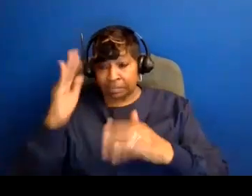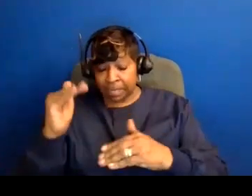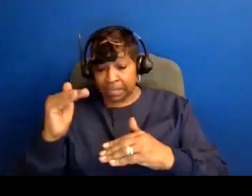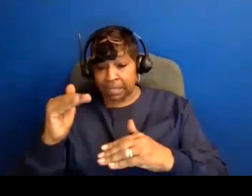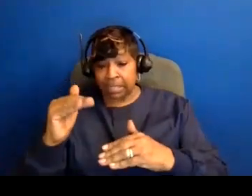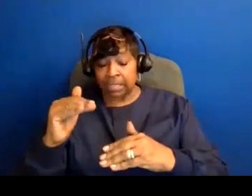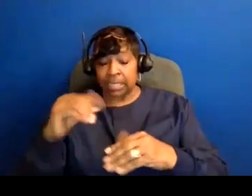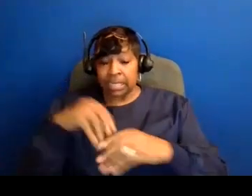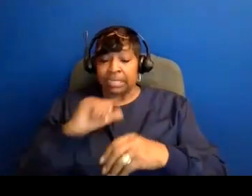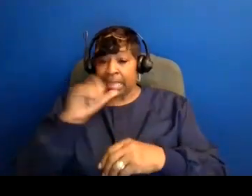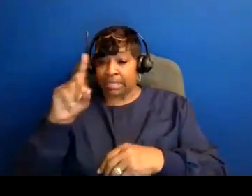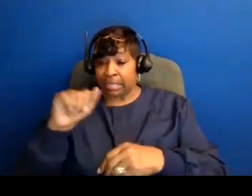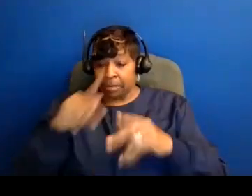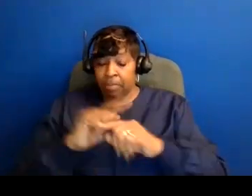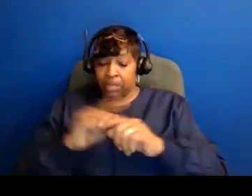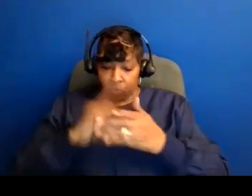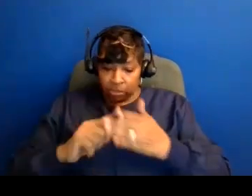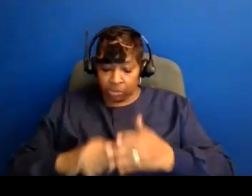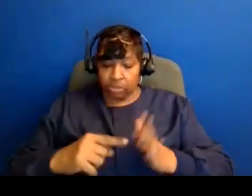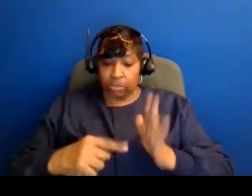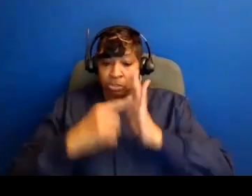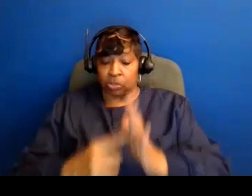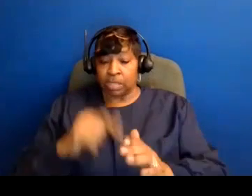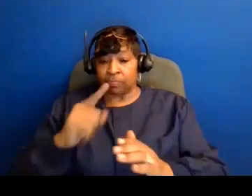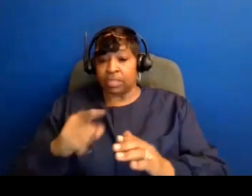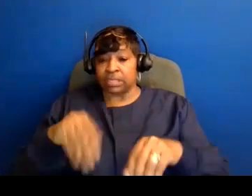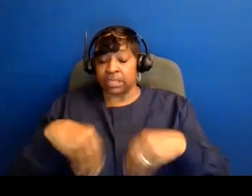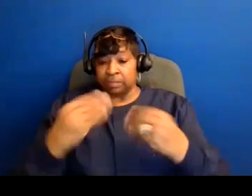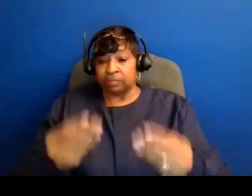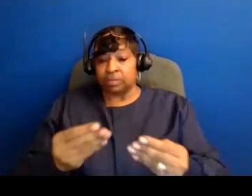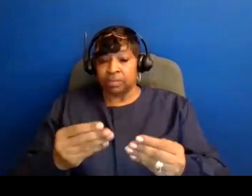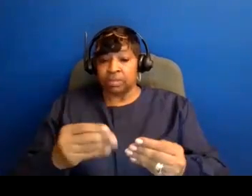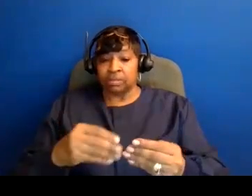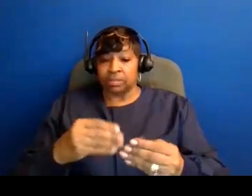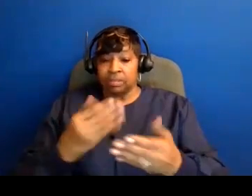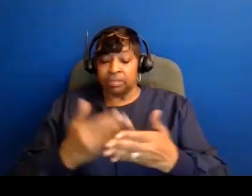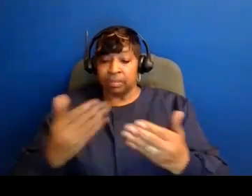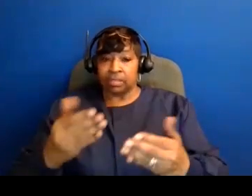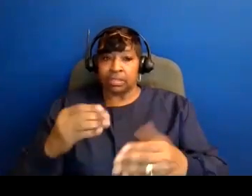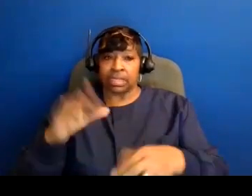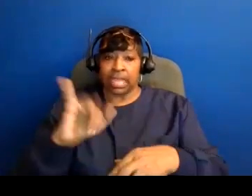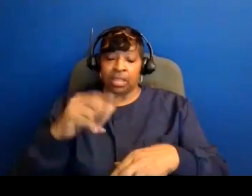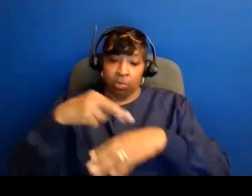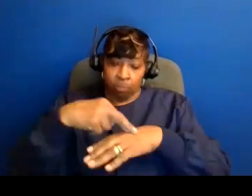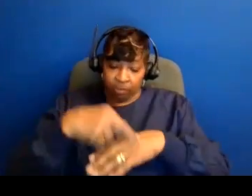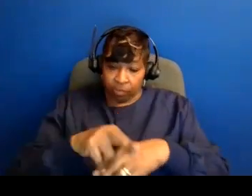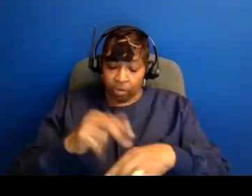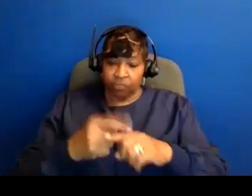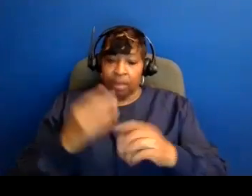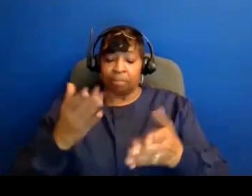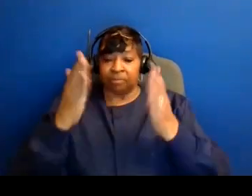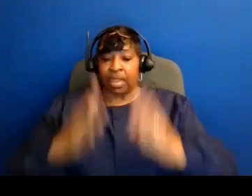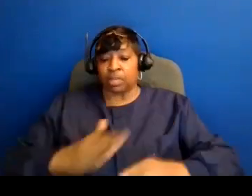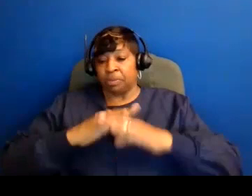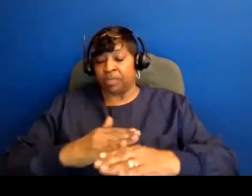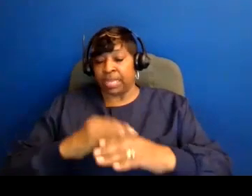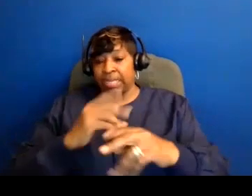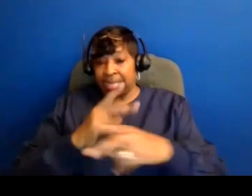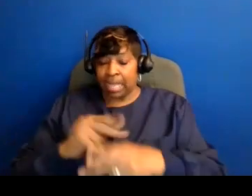lauravanpuymbrouck: both contribute a lot to the healthcare disparities that people with disabilities experience. There's a lot of research that shows people with disabilities not only have poor health.